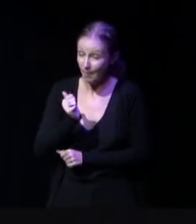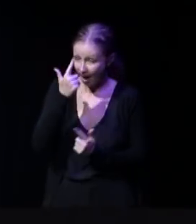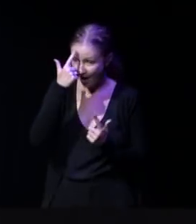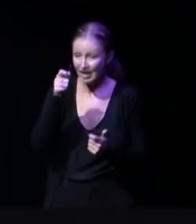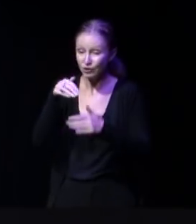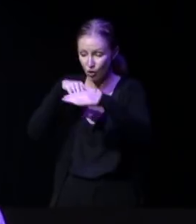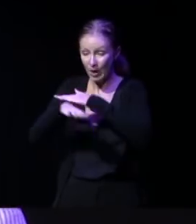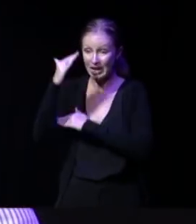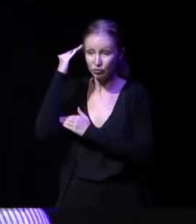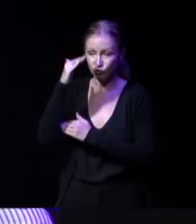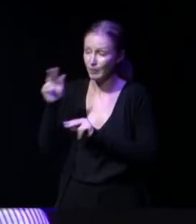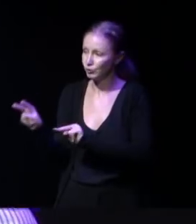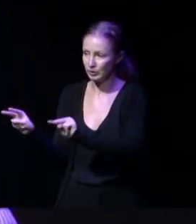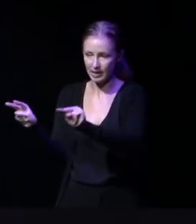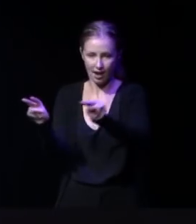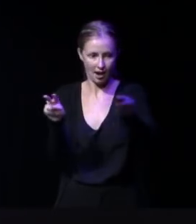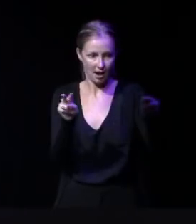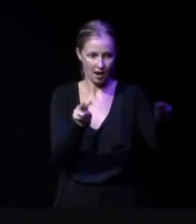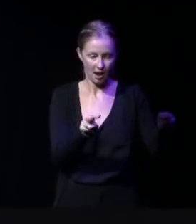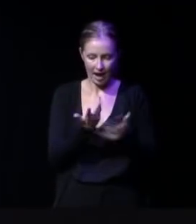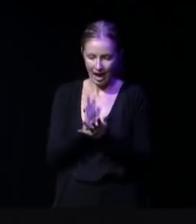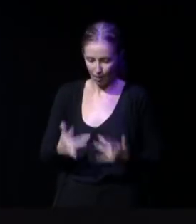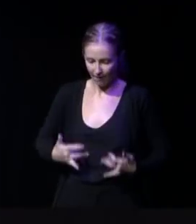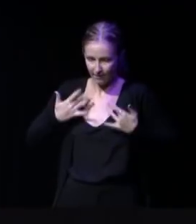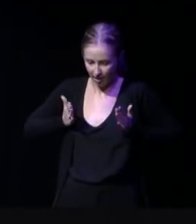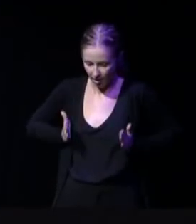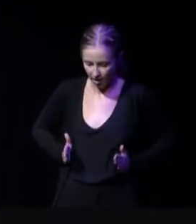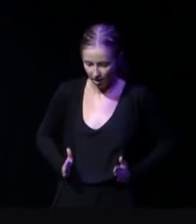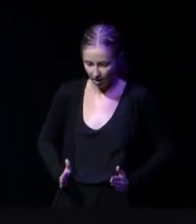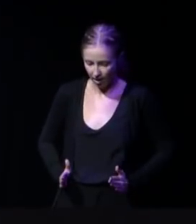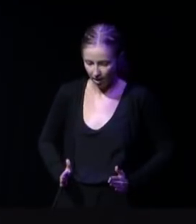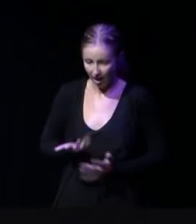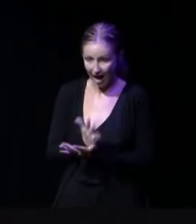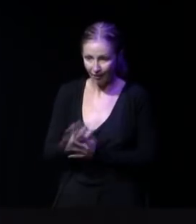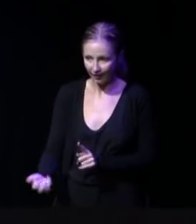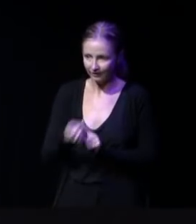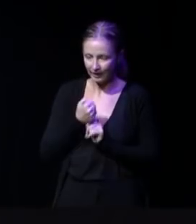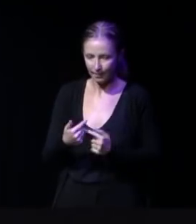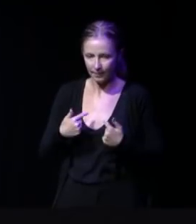we scan how our body feels for how the space is working on us.